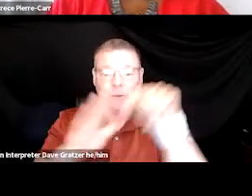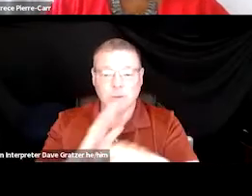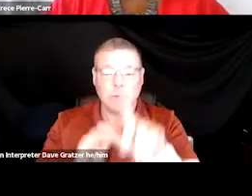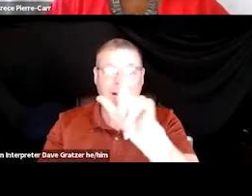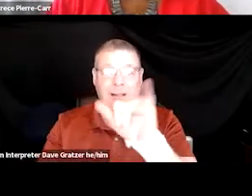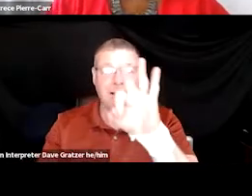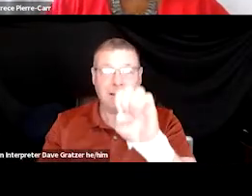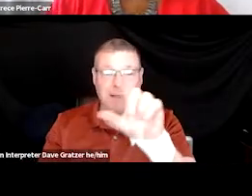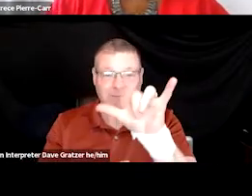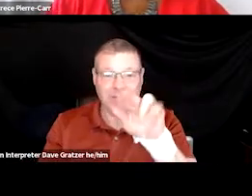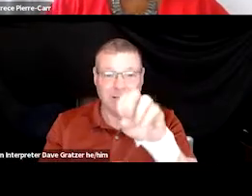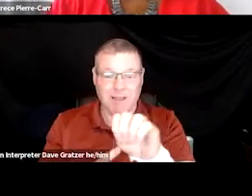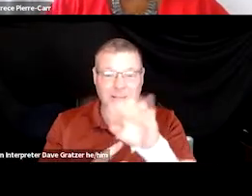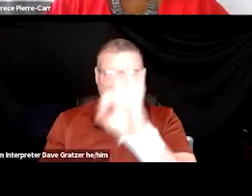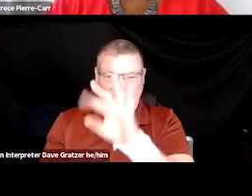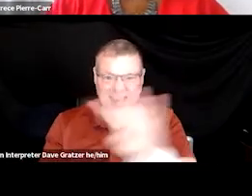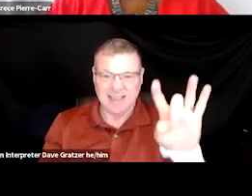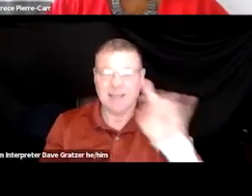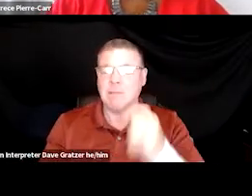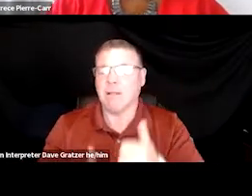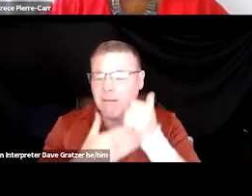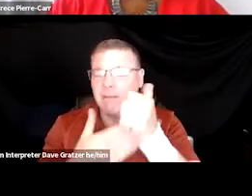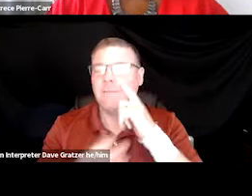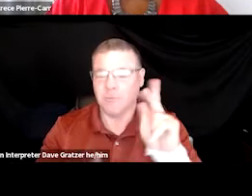has helped millions of individuals in emotional distress.